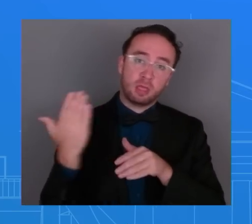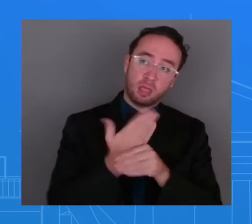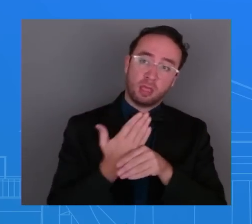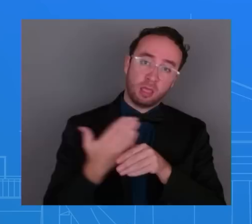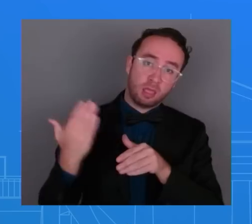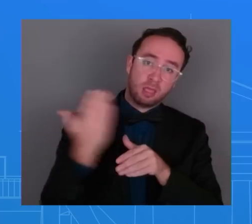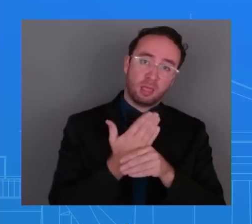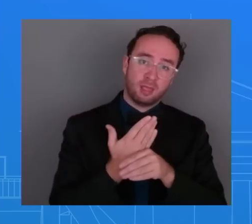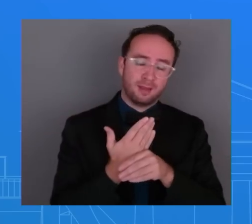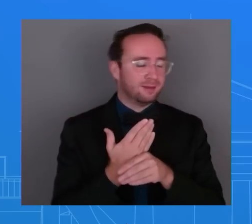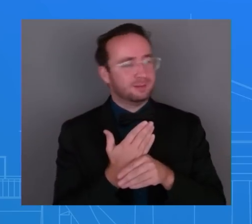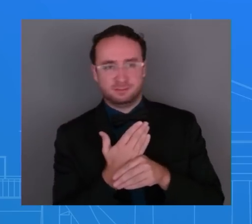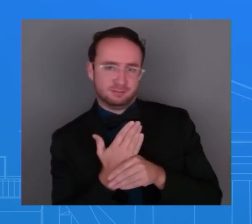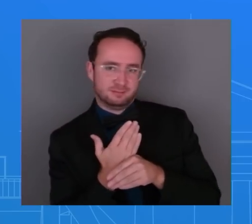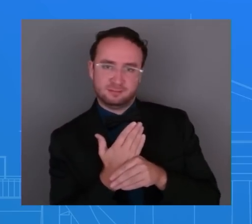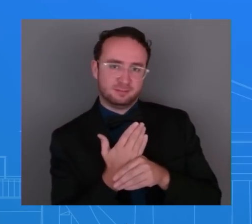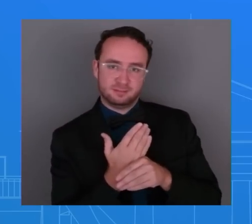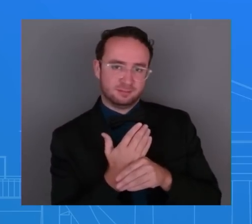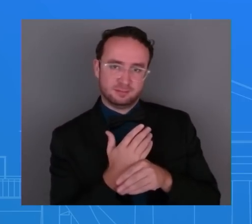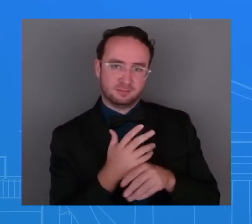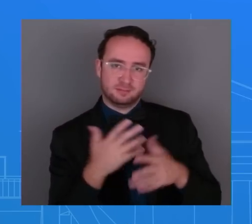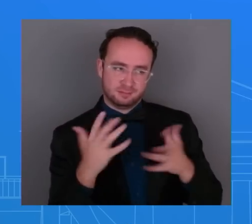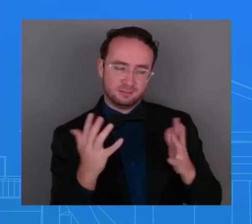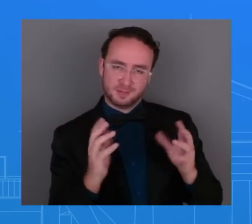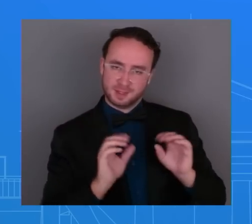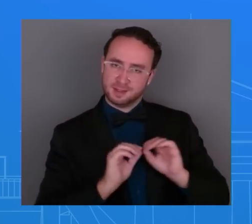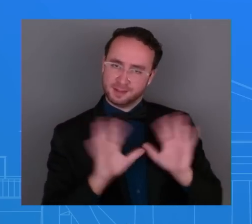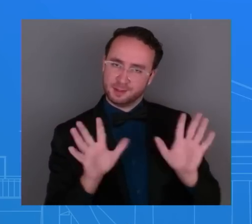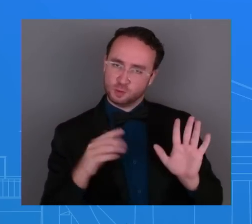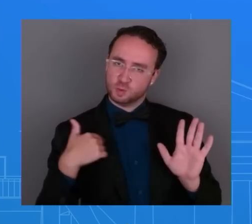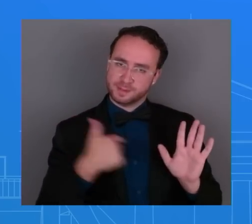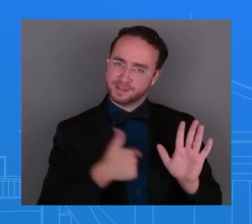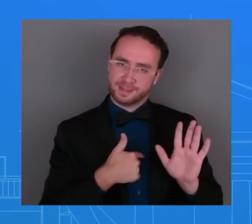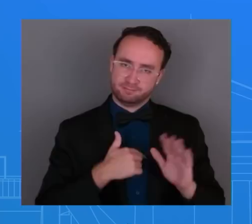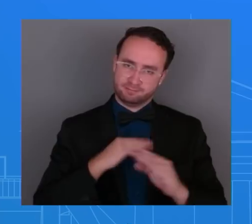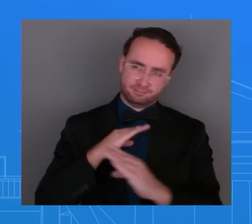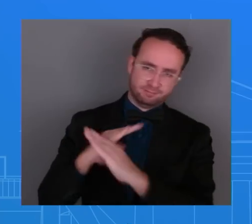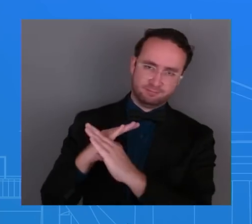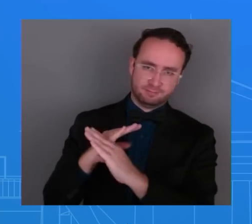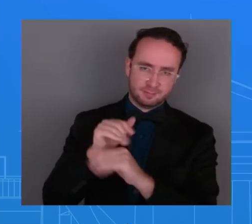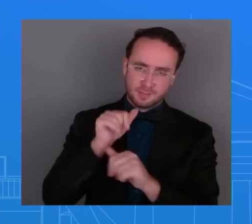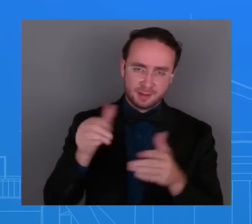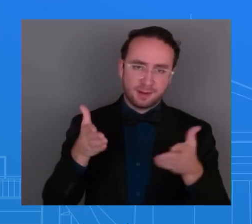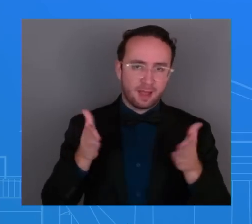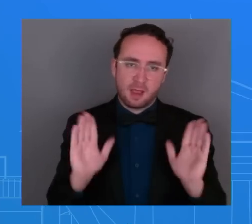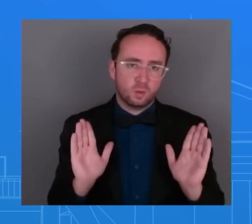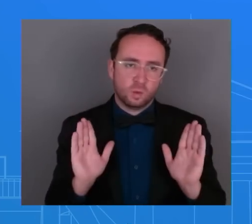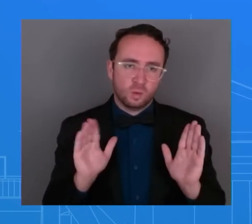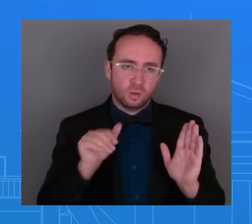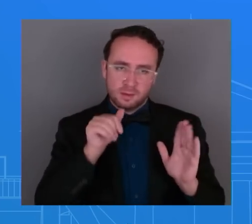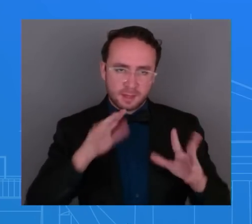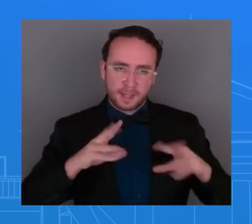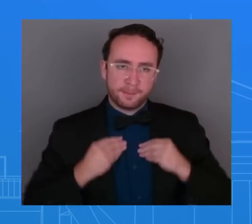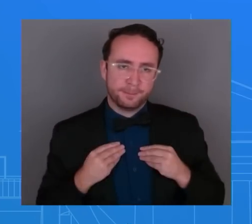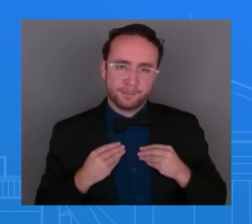that such influence or interference is unacceptable. And our efforts to protect our elections have grown significantly over the years,